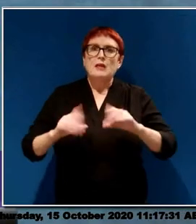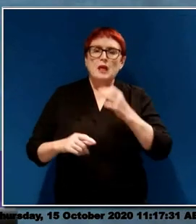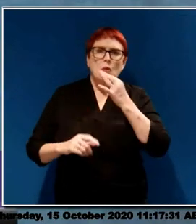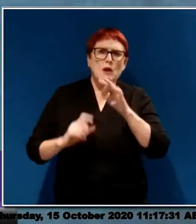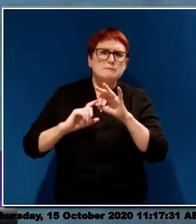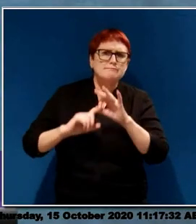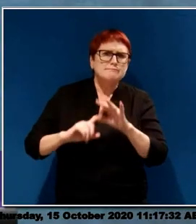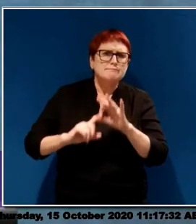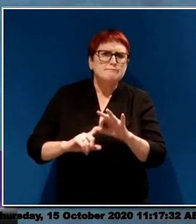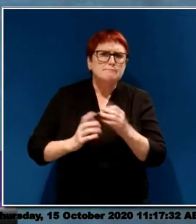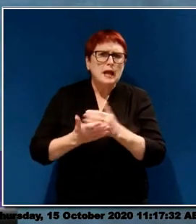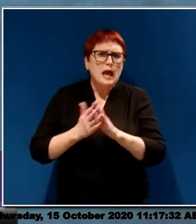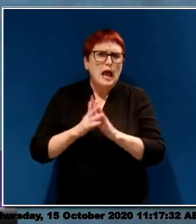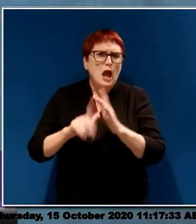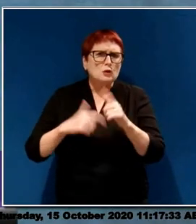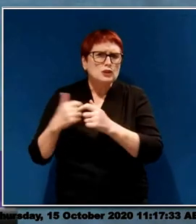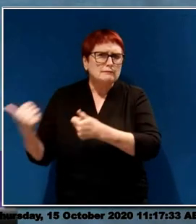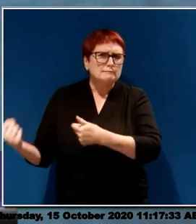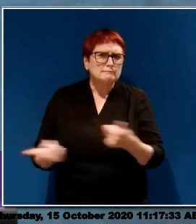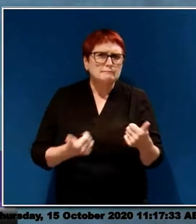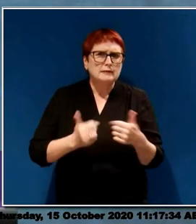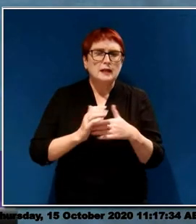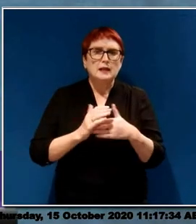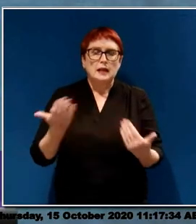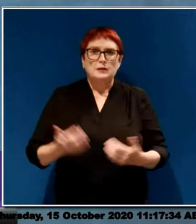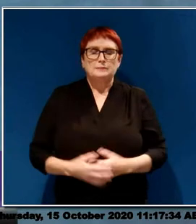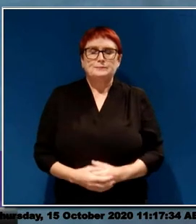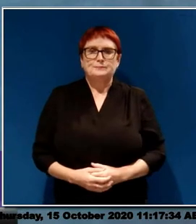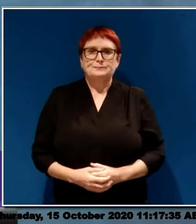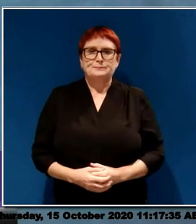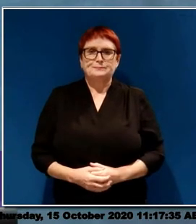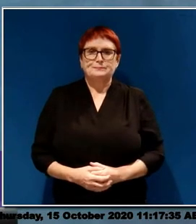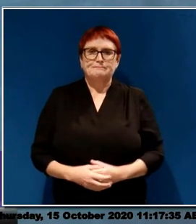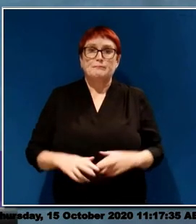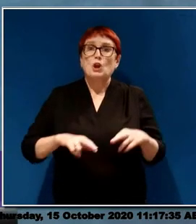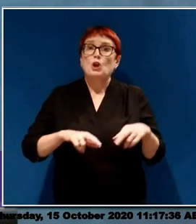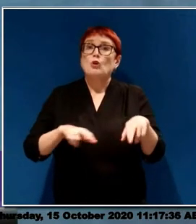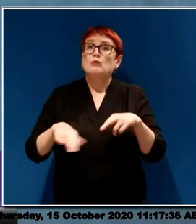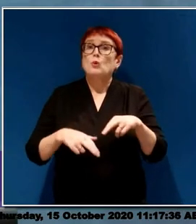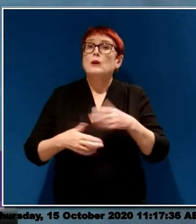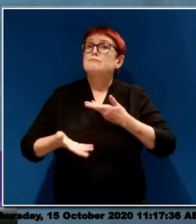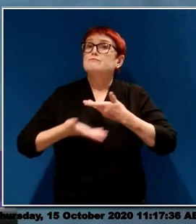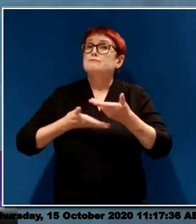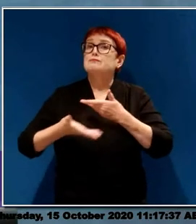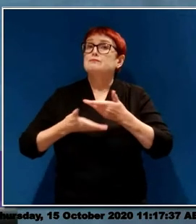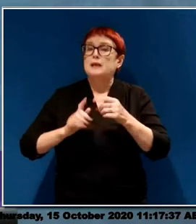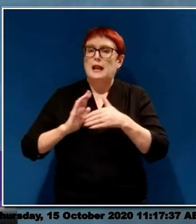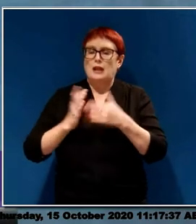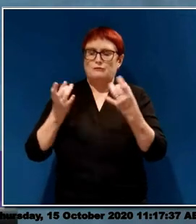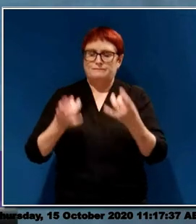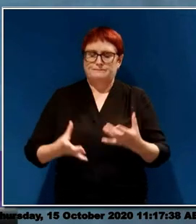The clip I'm going to play is at IND.0004.0002.0024.